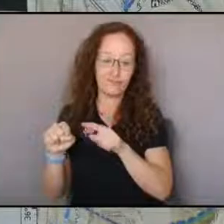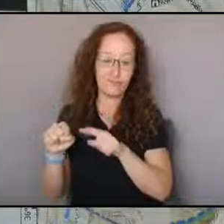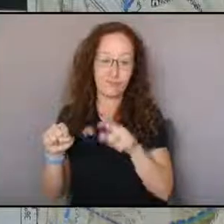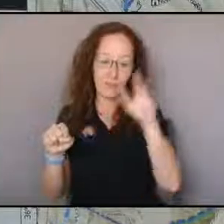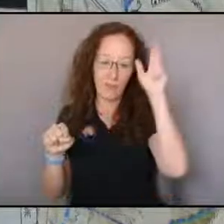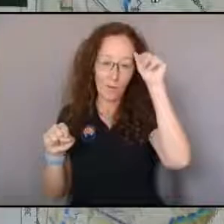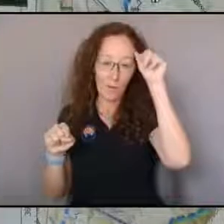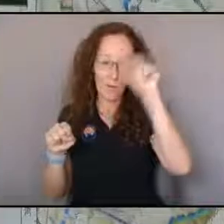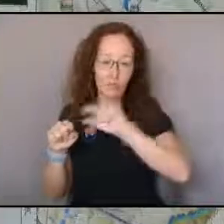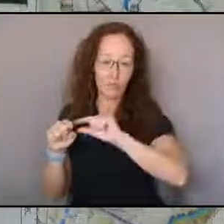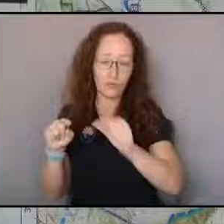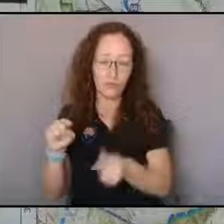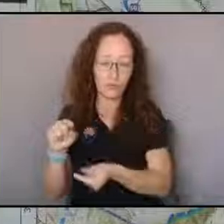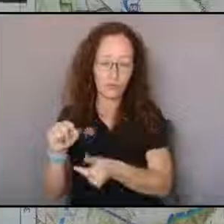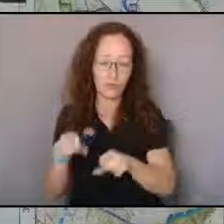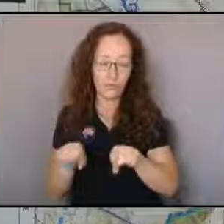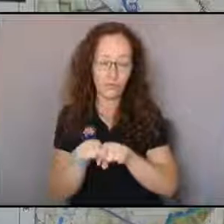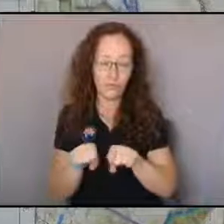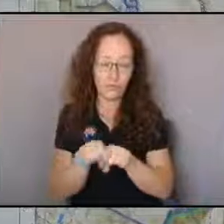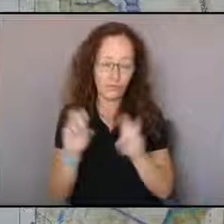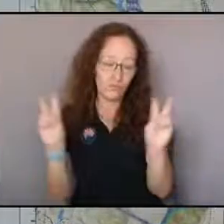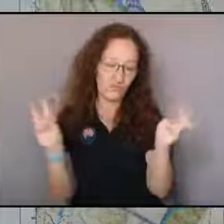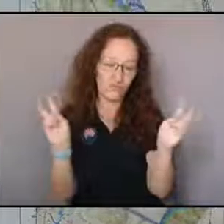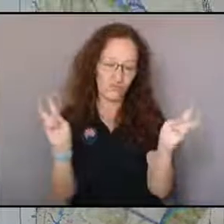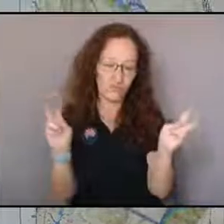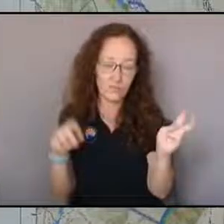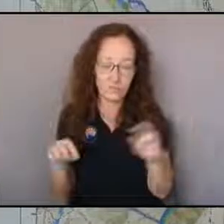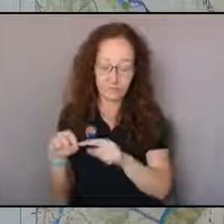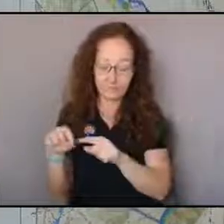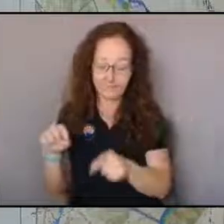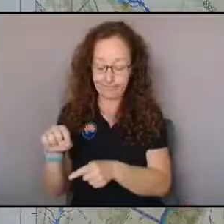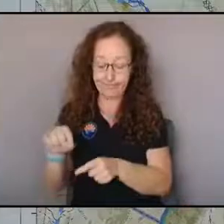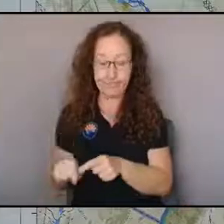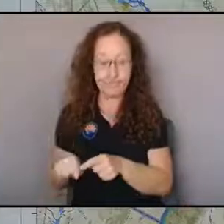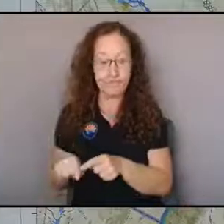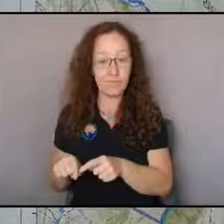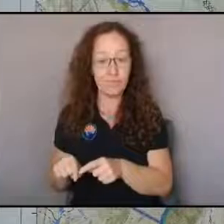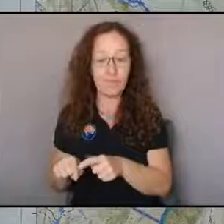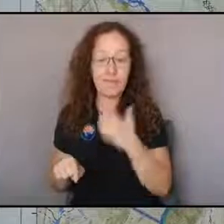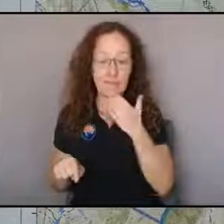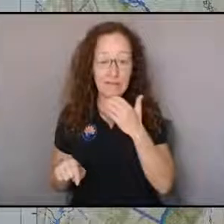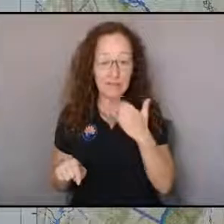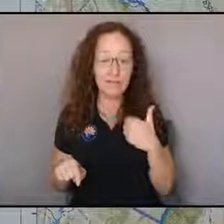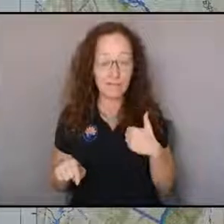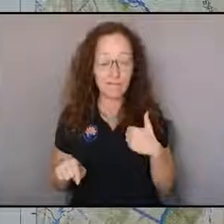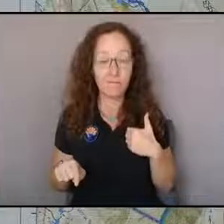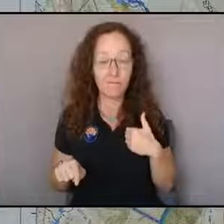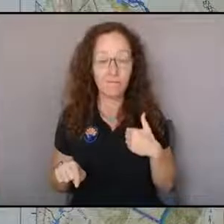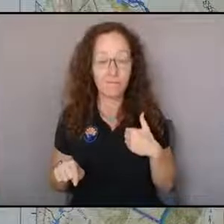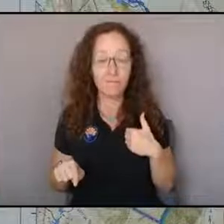WE ALL IT A HORSESHOE. THERE WAS HEAT DOWN HERE ON THE SOUTHERN END, CLOSER TO THE HORSESHOE LAKE, BUT IN THE